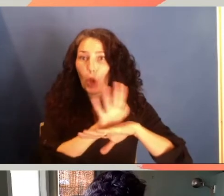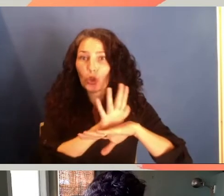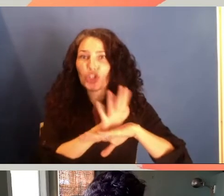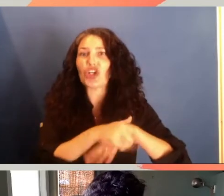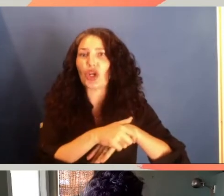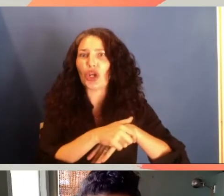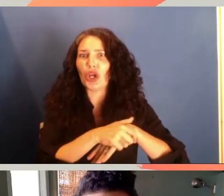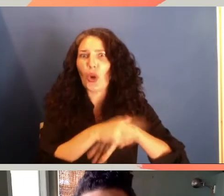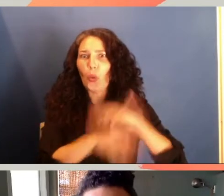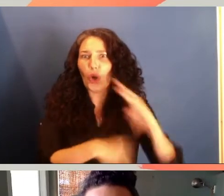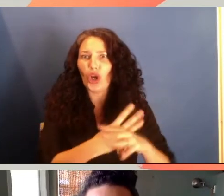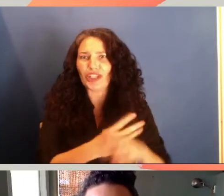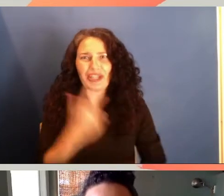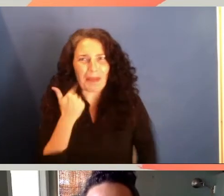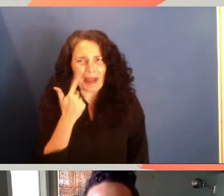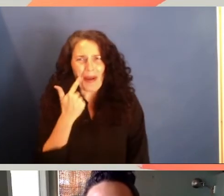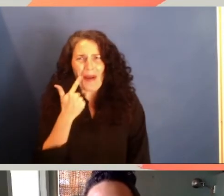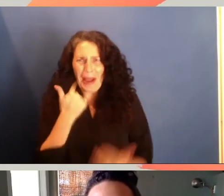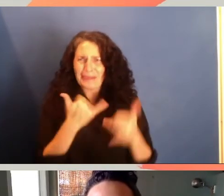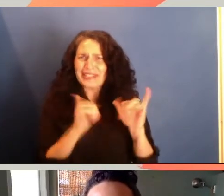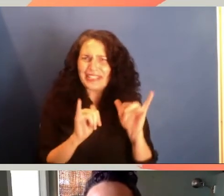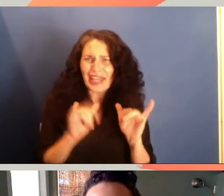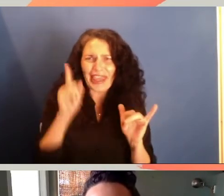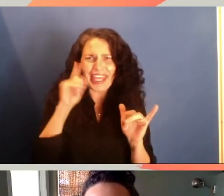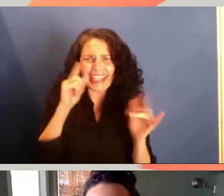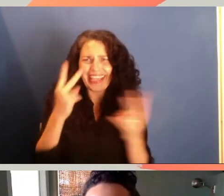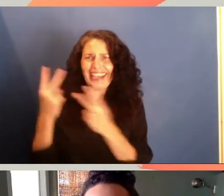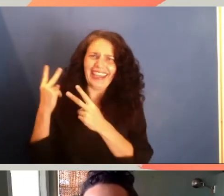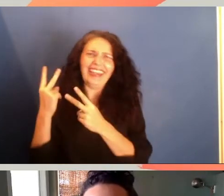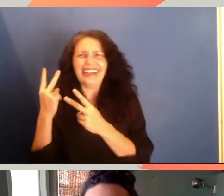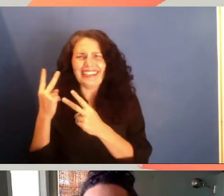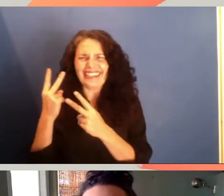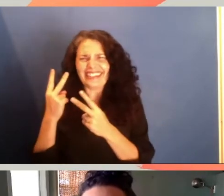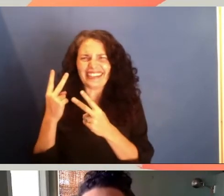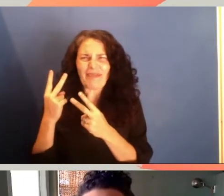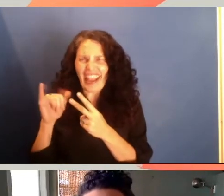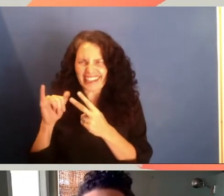I was like, "Oh, maybe we need to rethink this, just this story point."